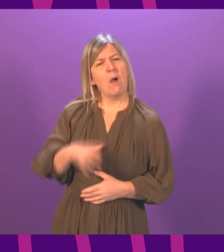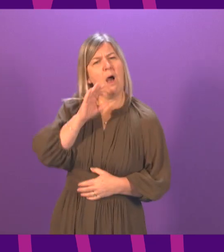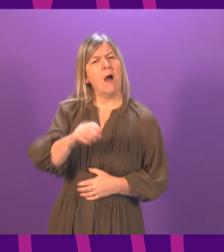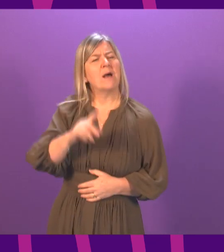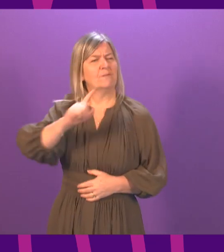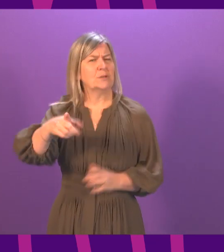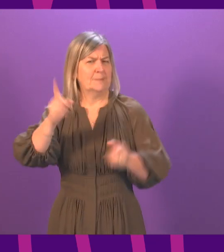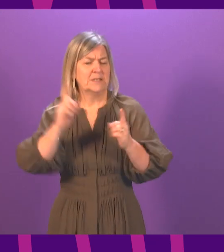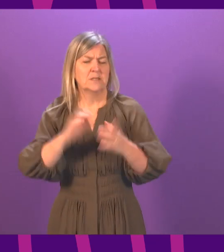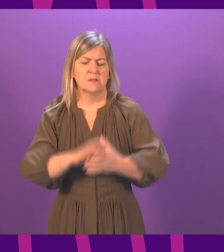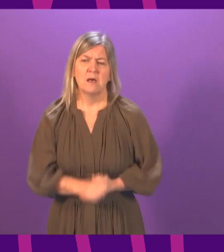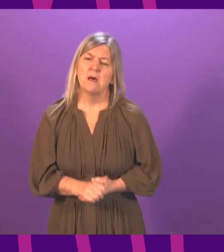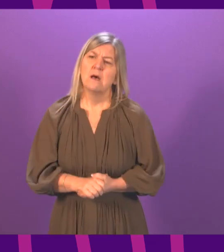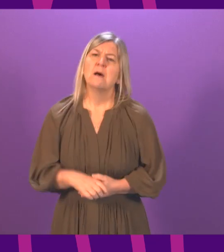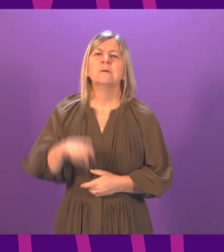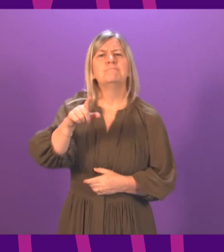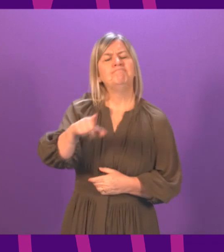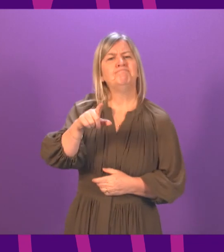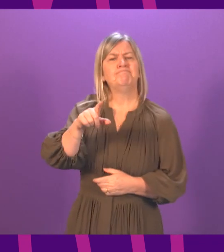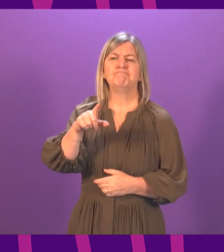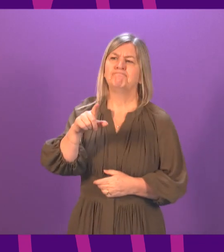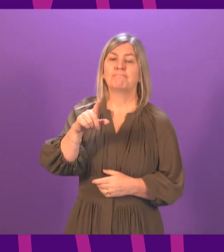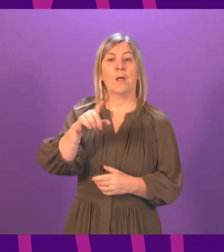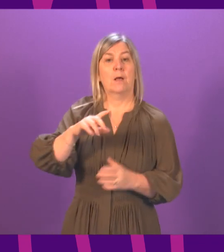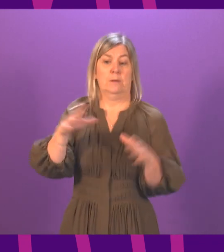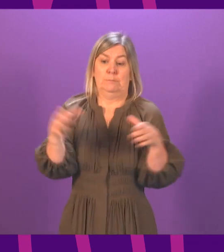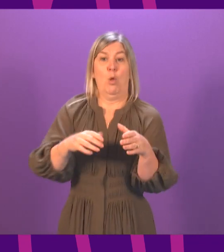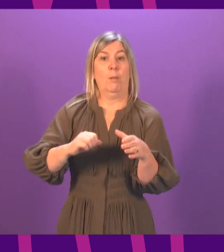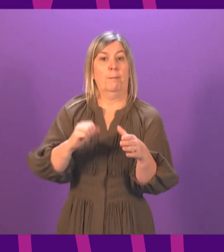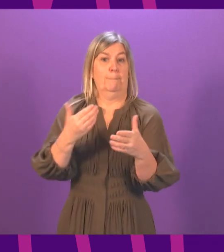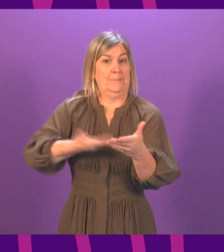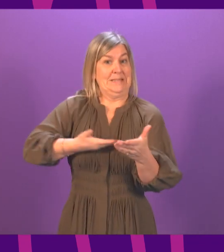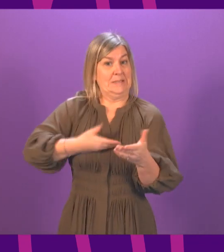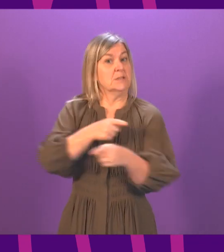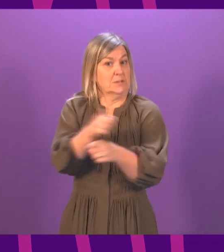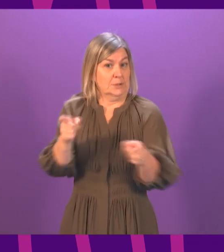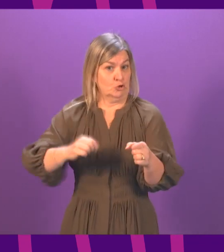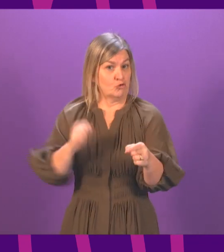Scottish Government is giving to providing funding to small businesses that are classed as essential